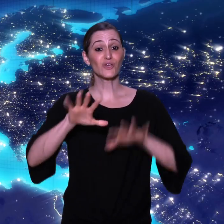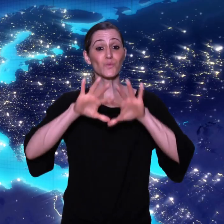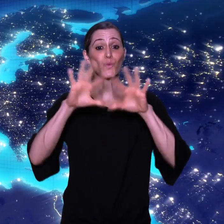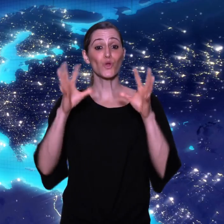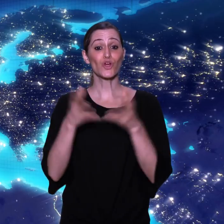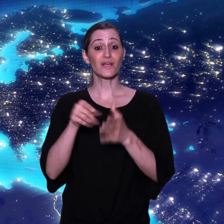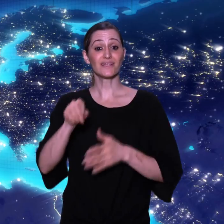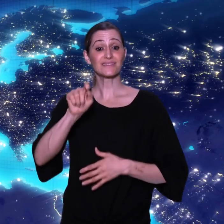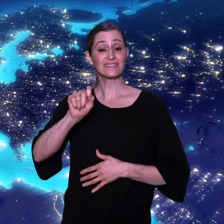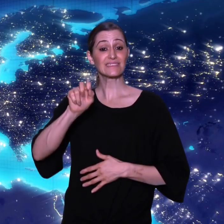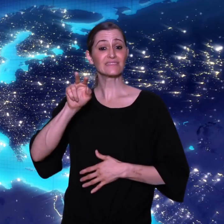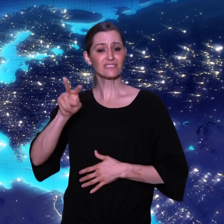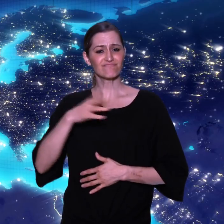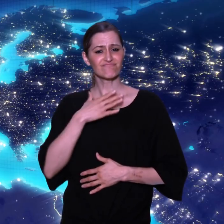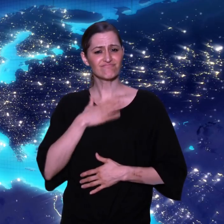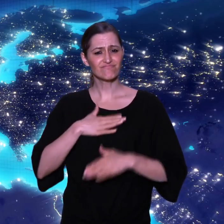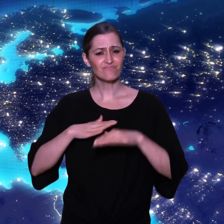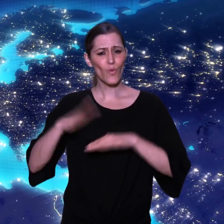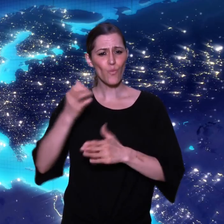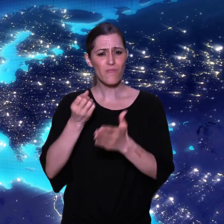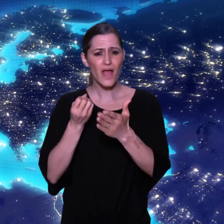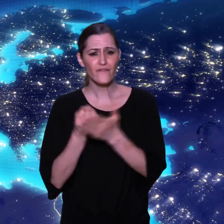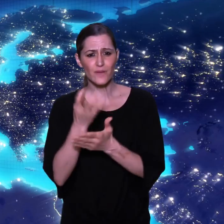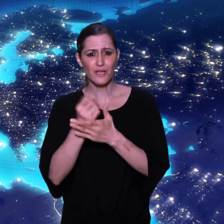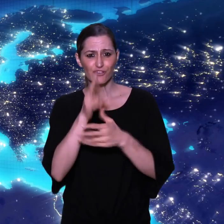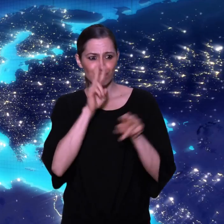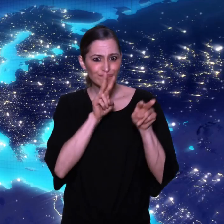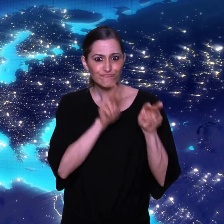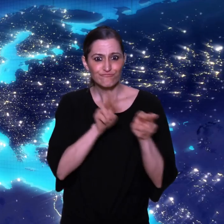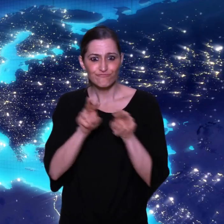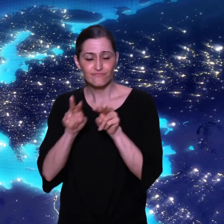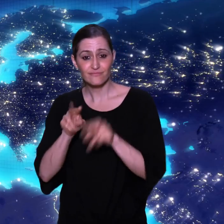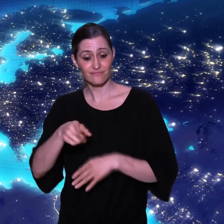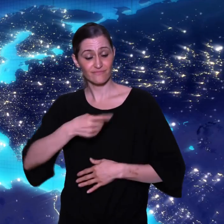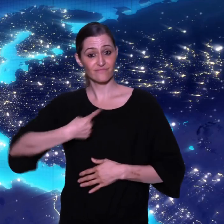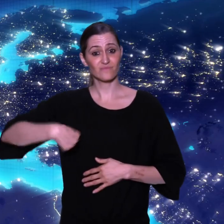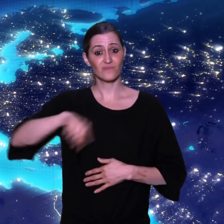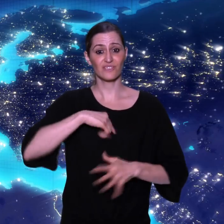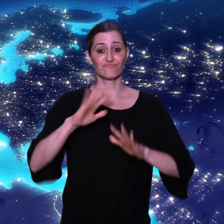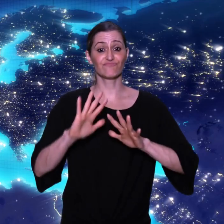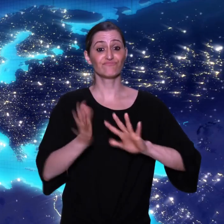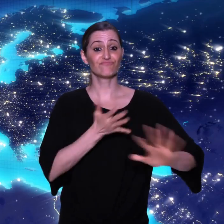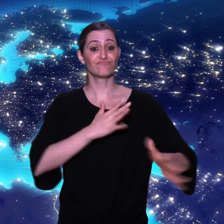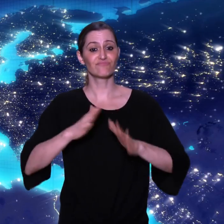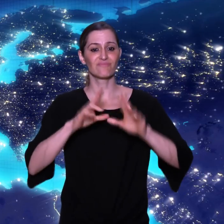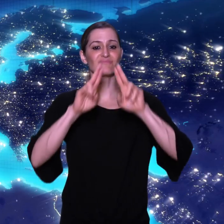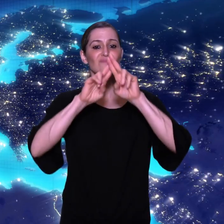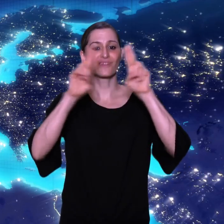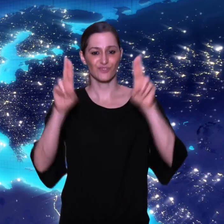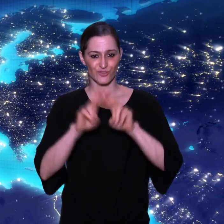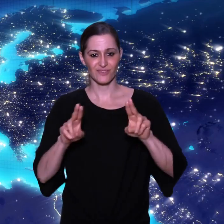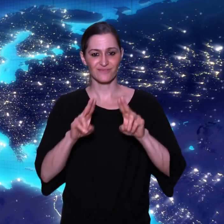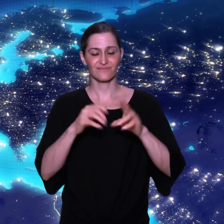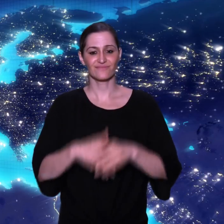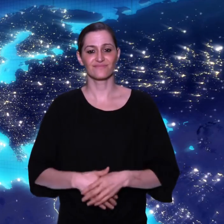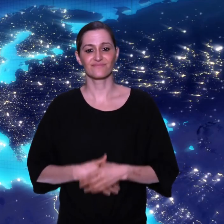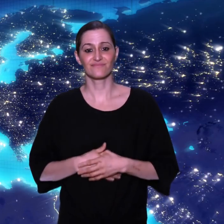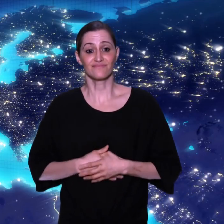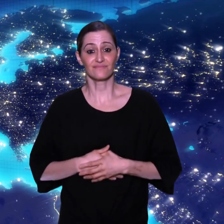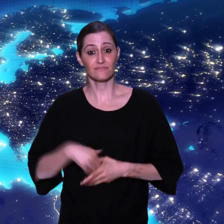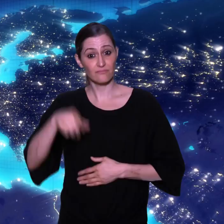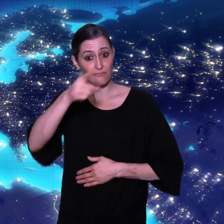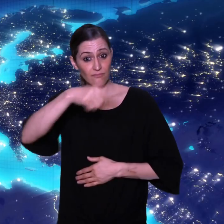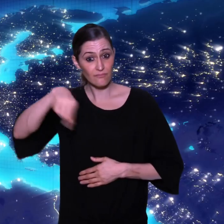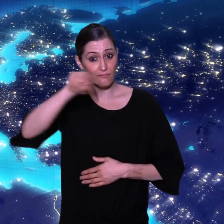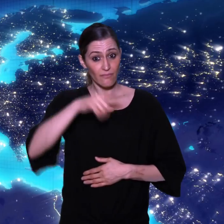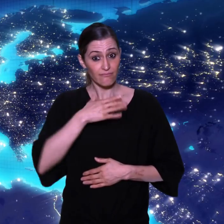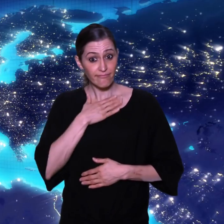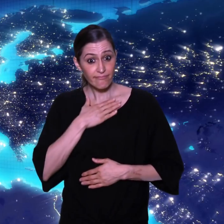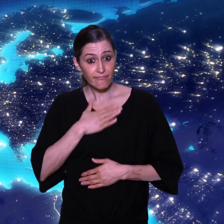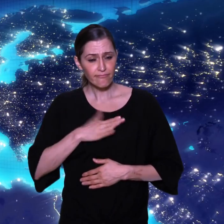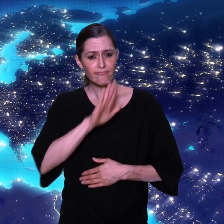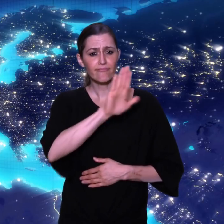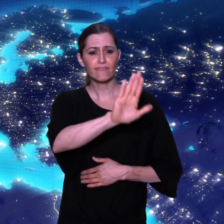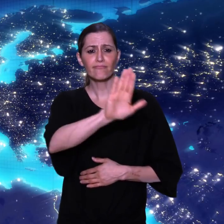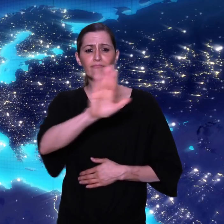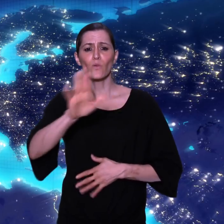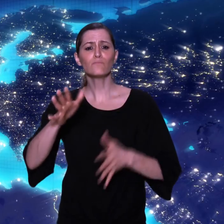H3WORLD.TV for more shows, all in International Sign.